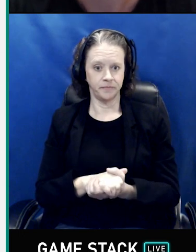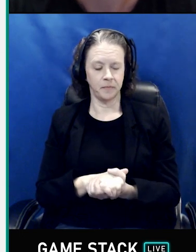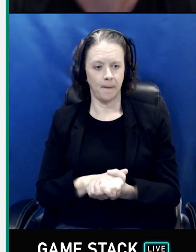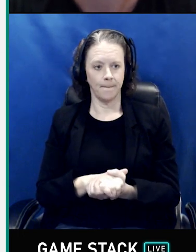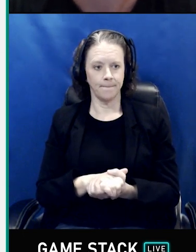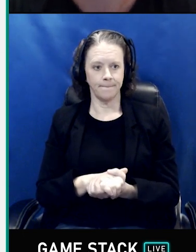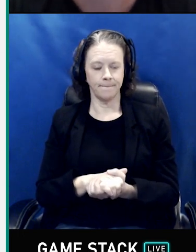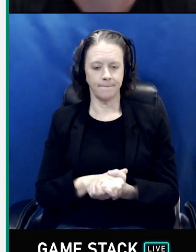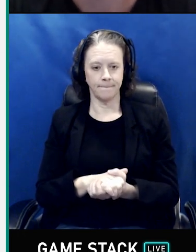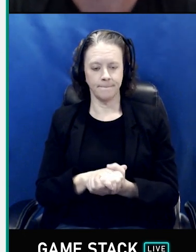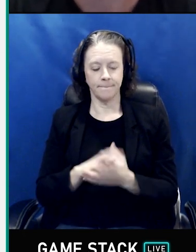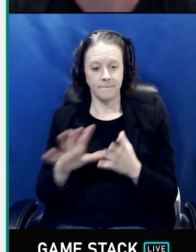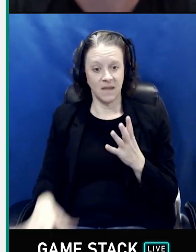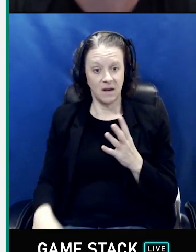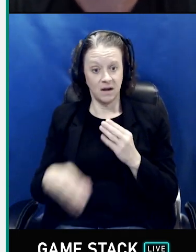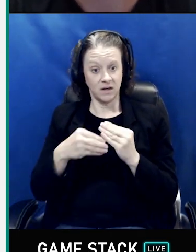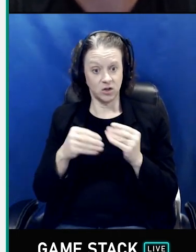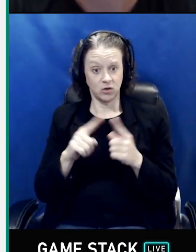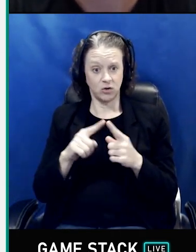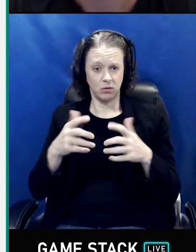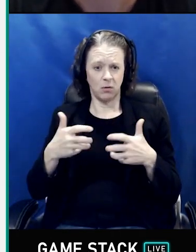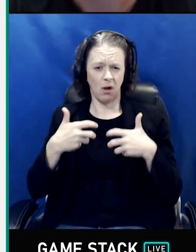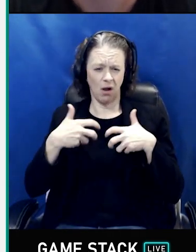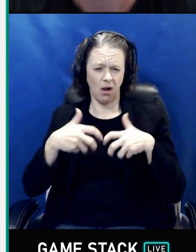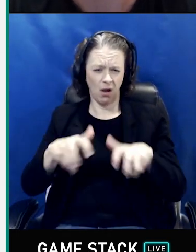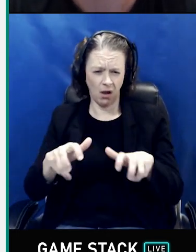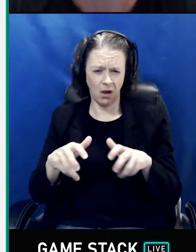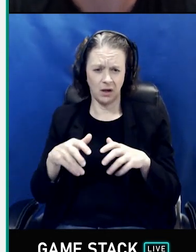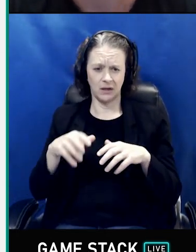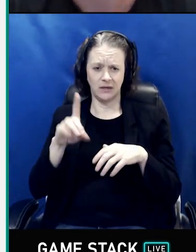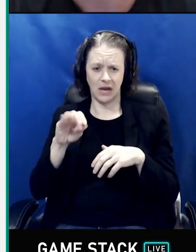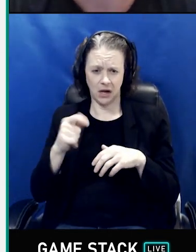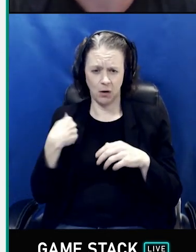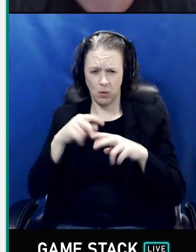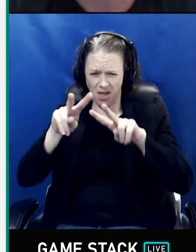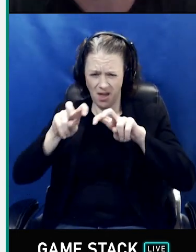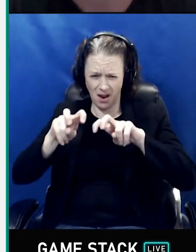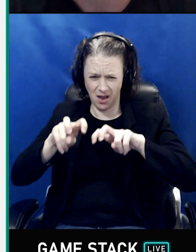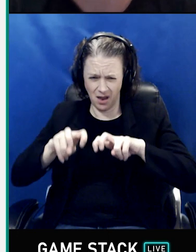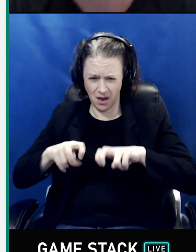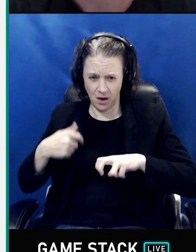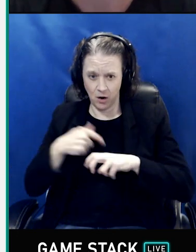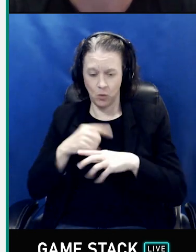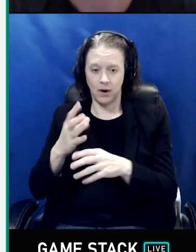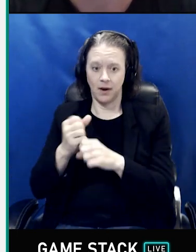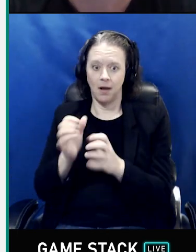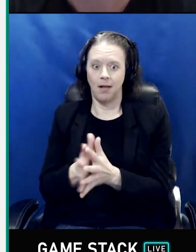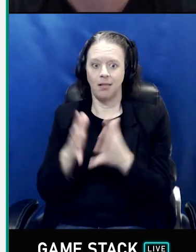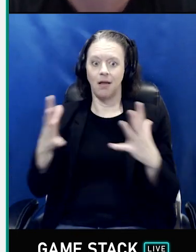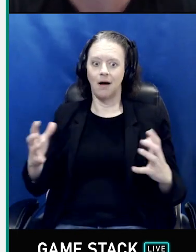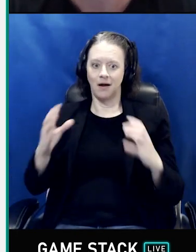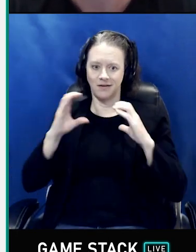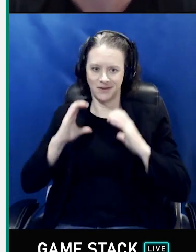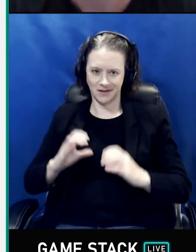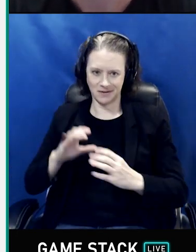In addition to large amounts of data that we're analyzing, we're also receiving lots of customer feedback through in-app